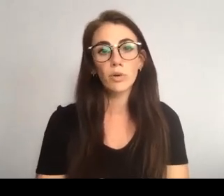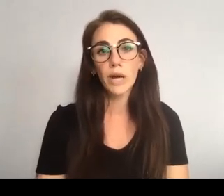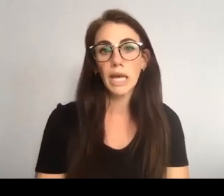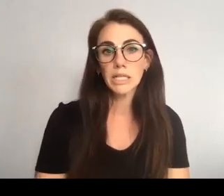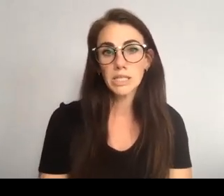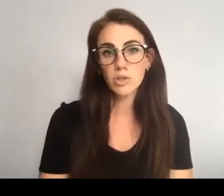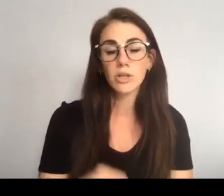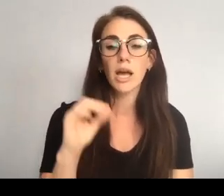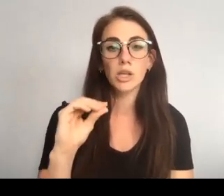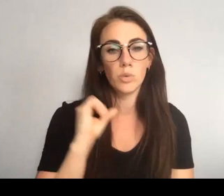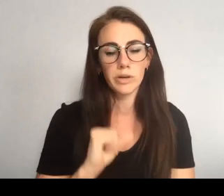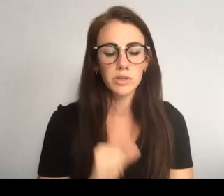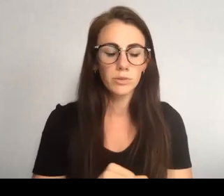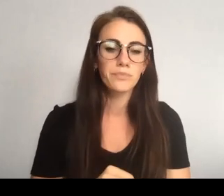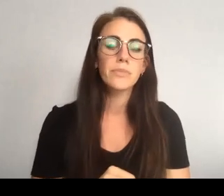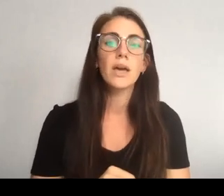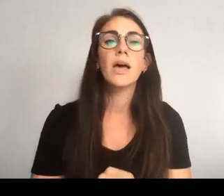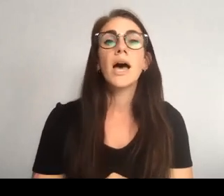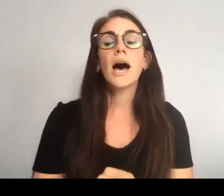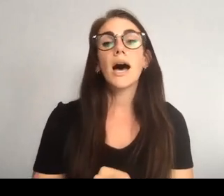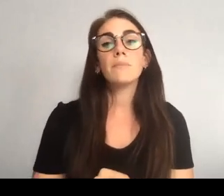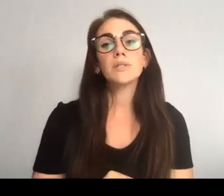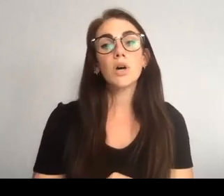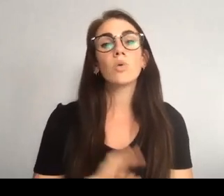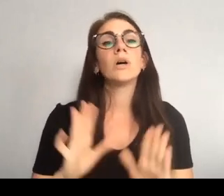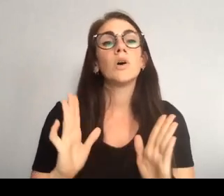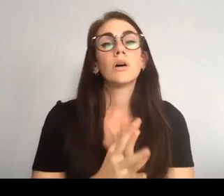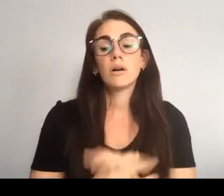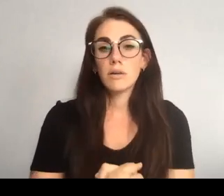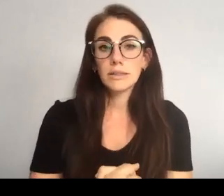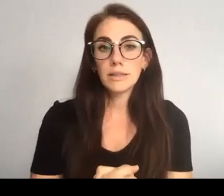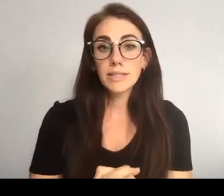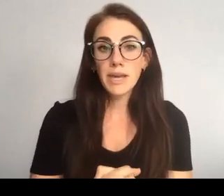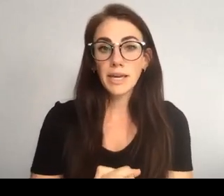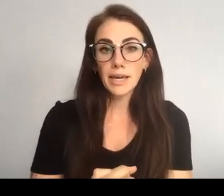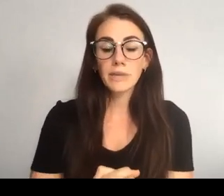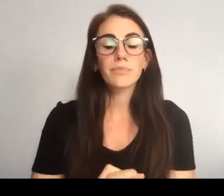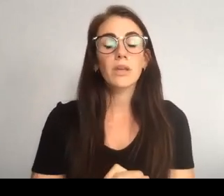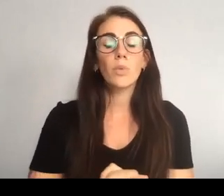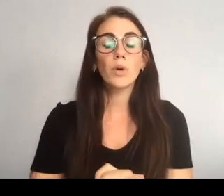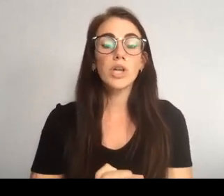red headed teacher yet you will soon. Umm So...Let's bake a cake when we're talking